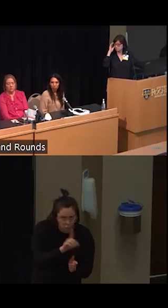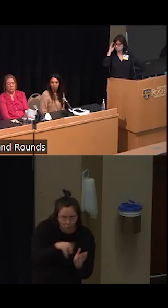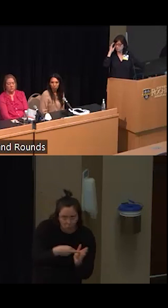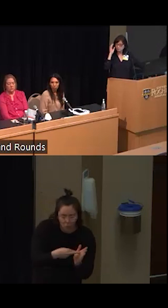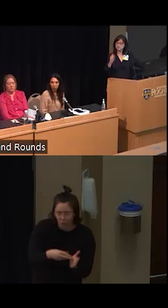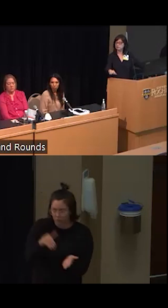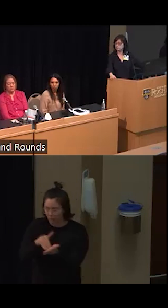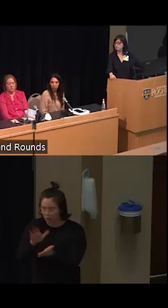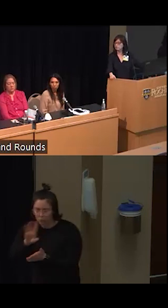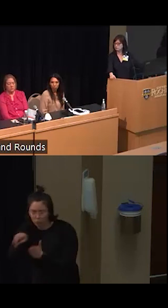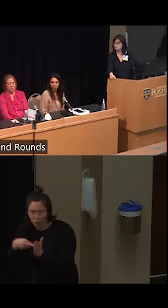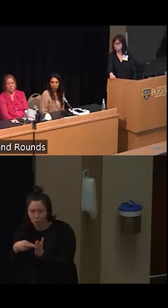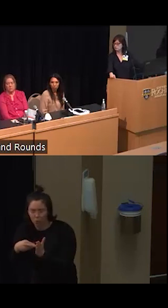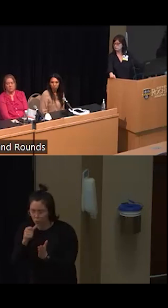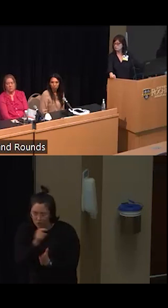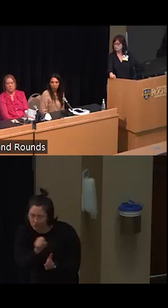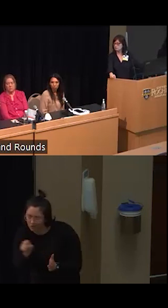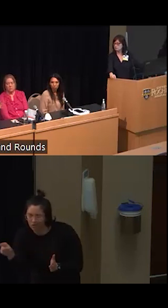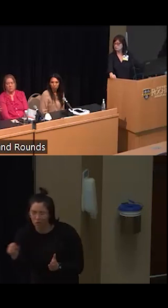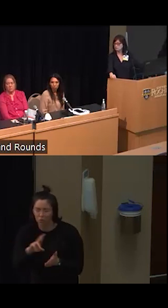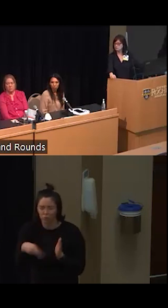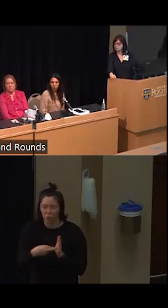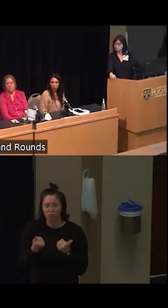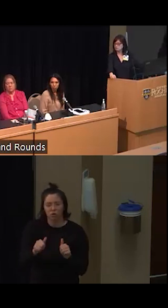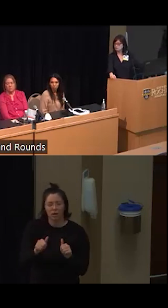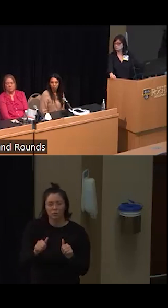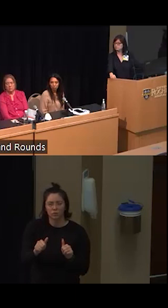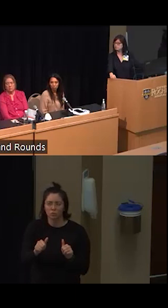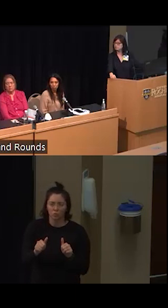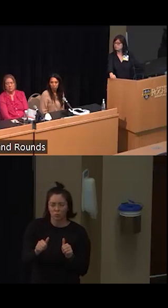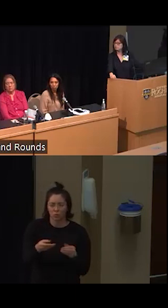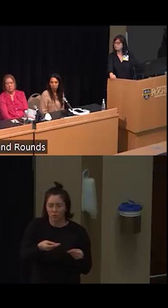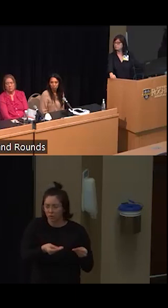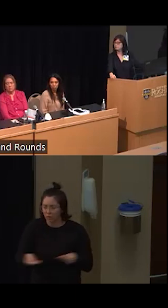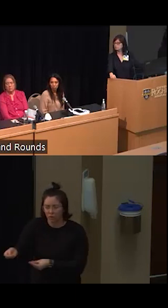a doctor what is whoever else do to try to help contain the situation and reduce